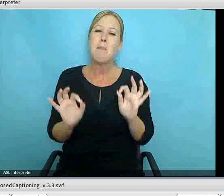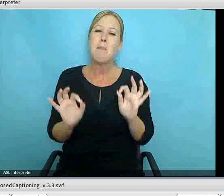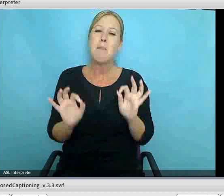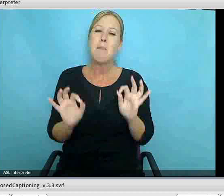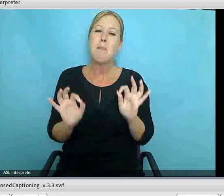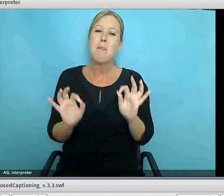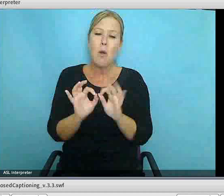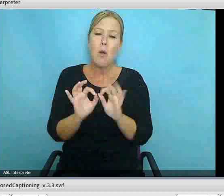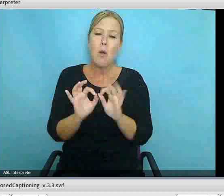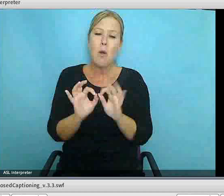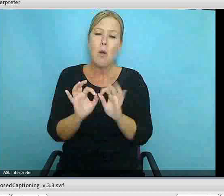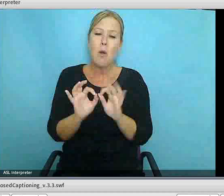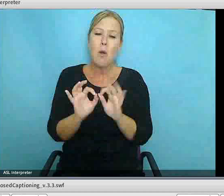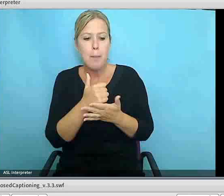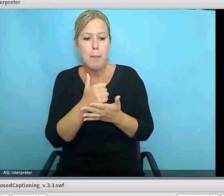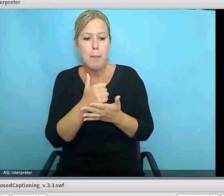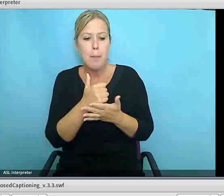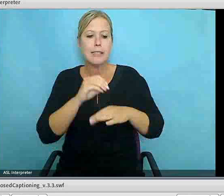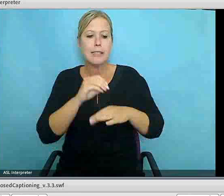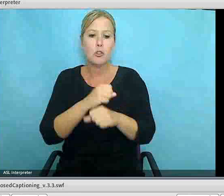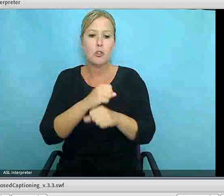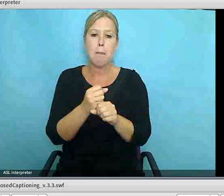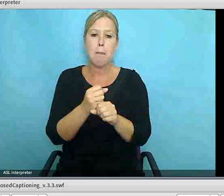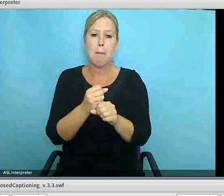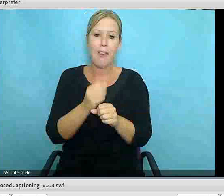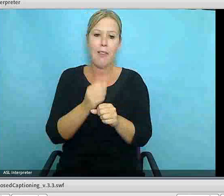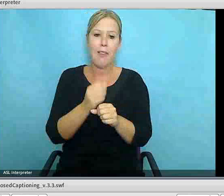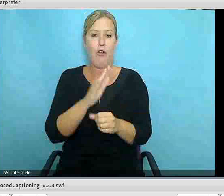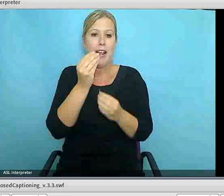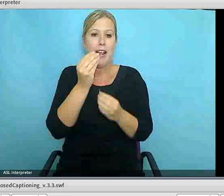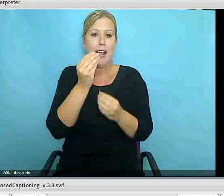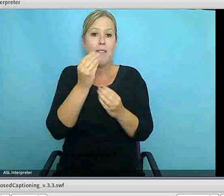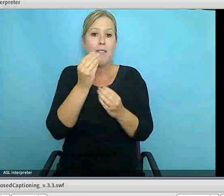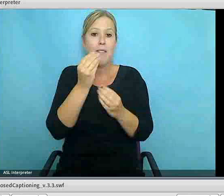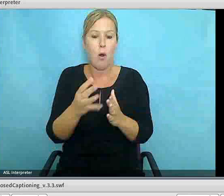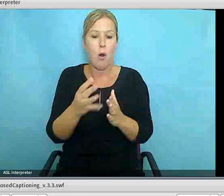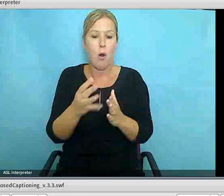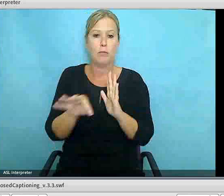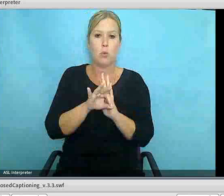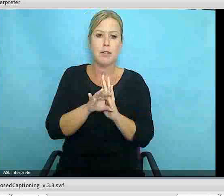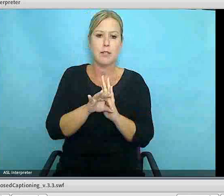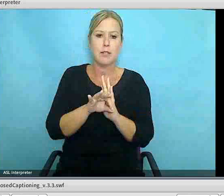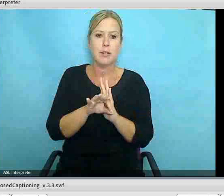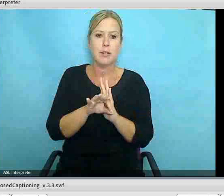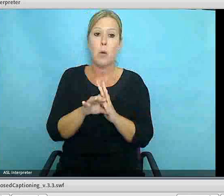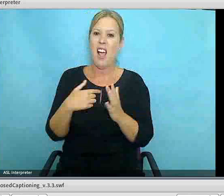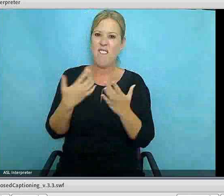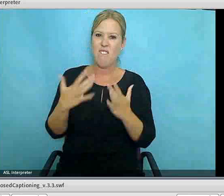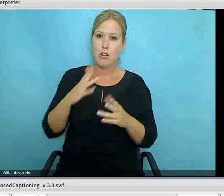So as I mentioned before, one of the primary places to get the support is through SHINE counselors.